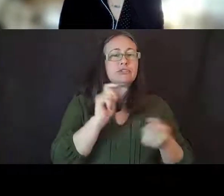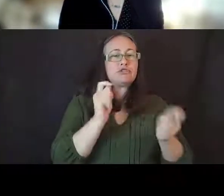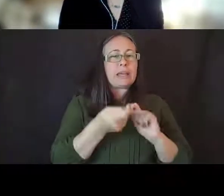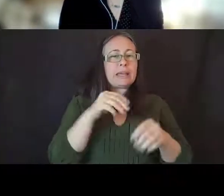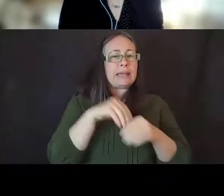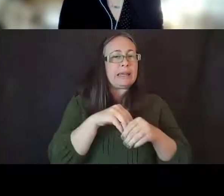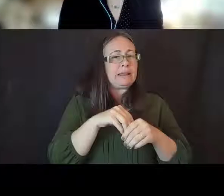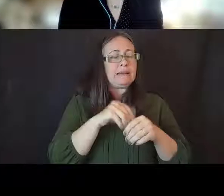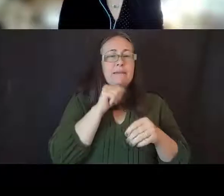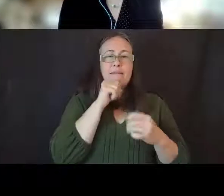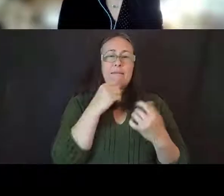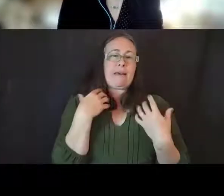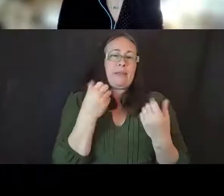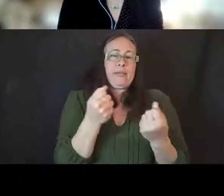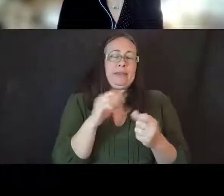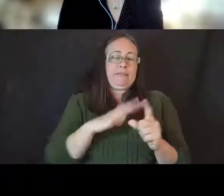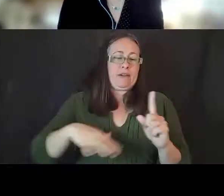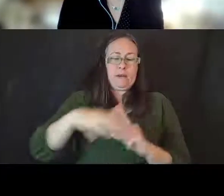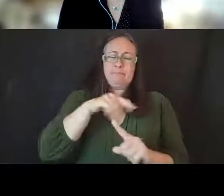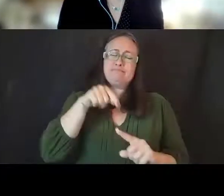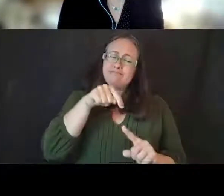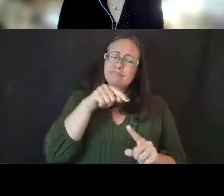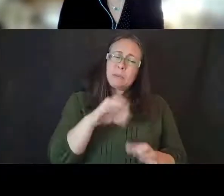And this is really important because, again, this …